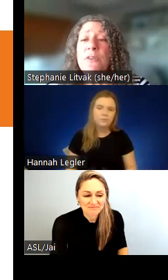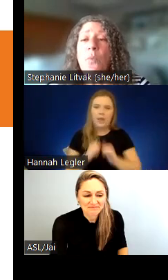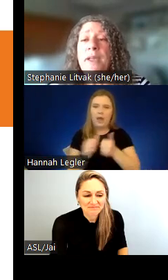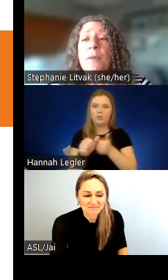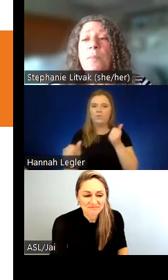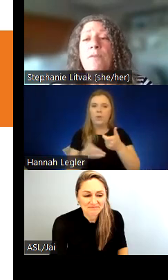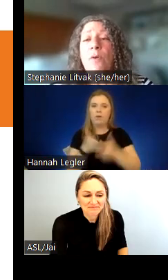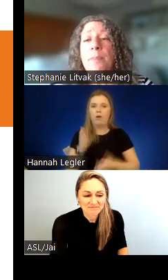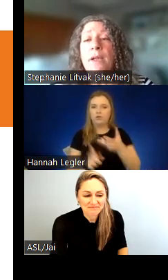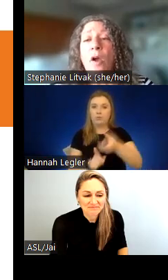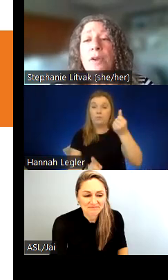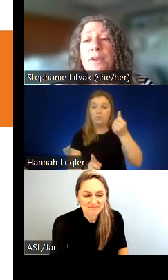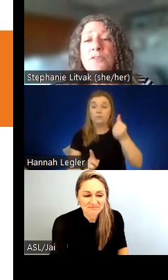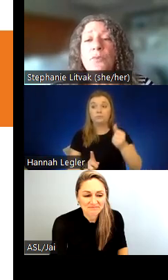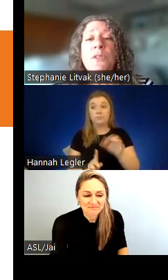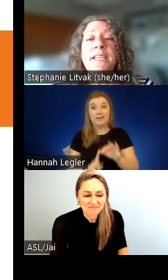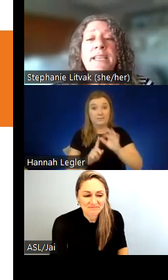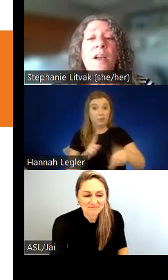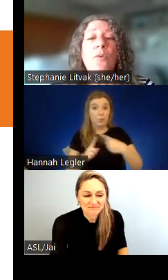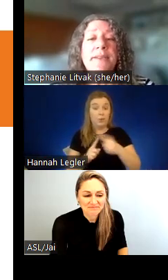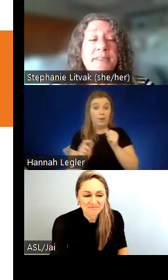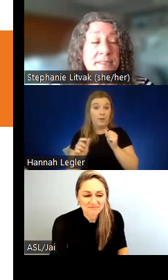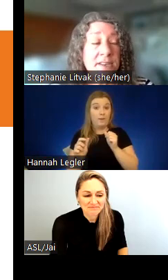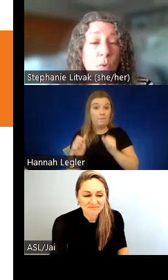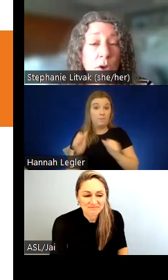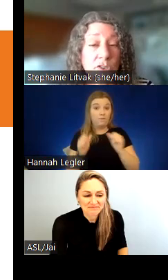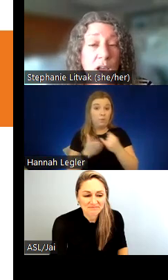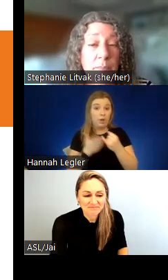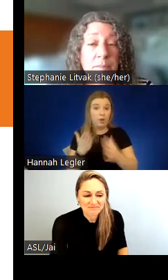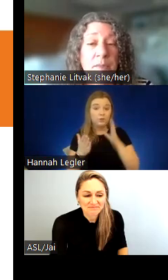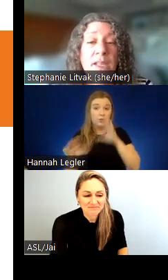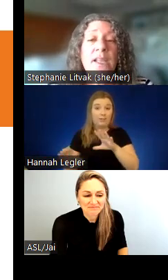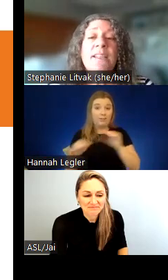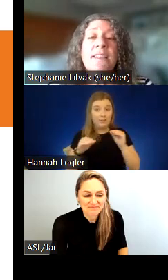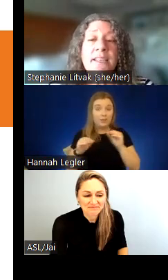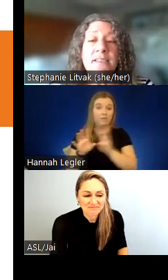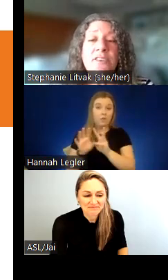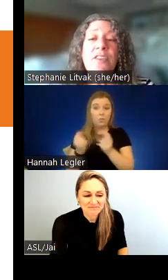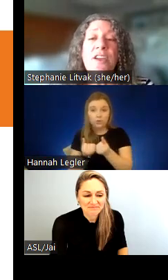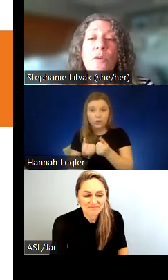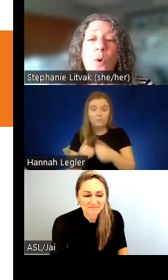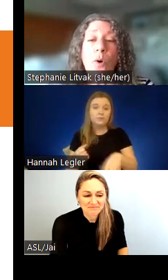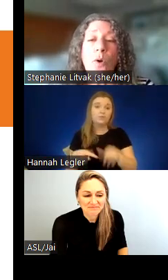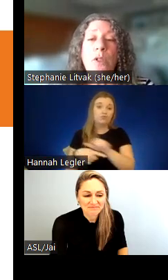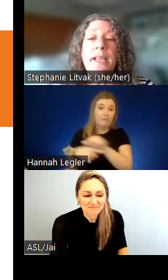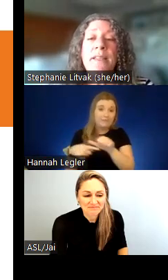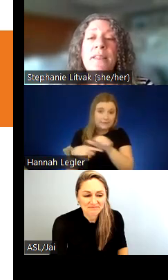Especially when a performing artist will lead a residency or workshop, list their role in